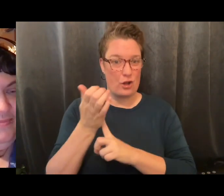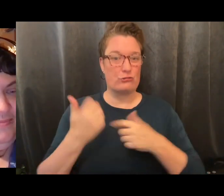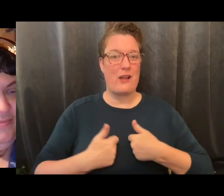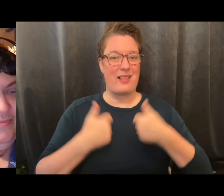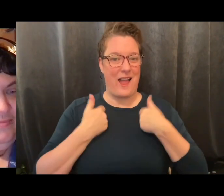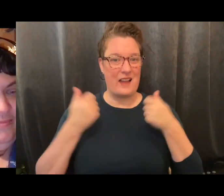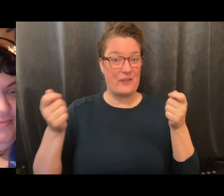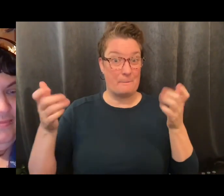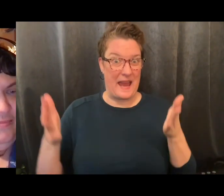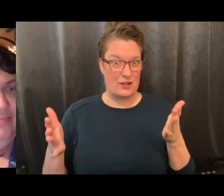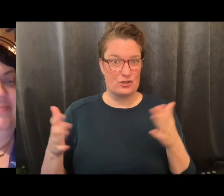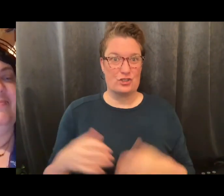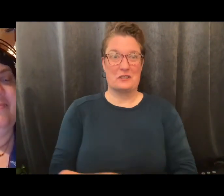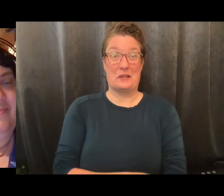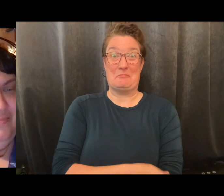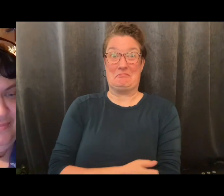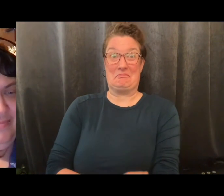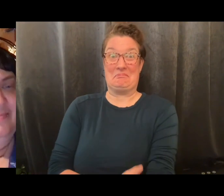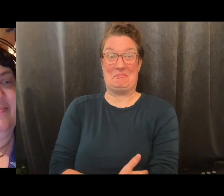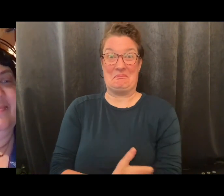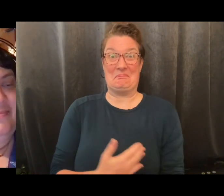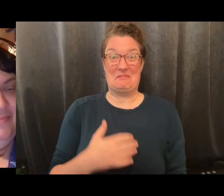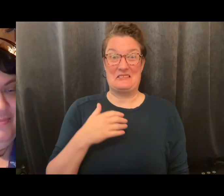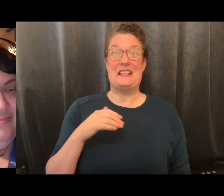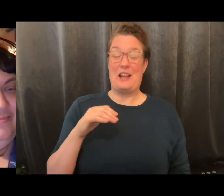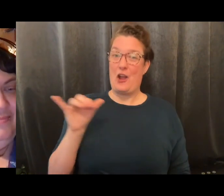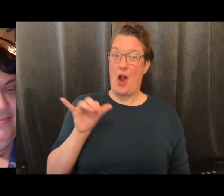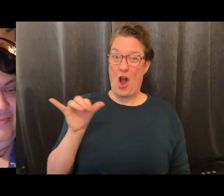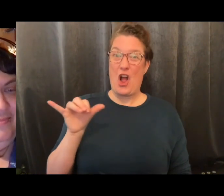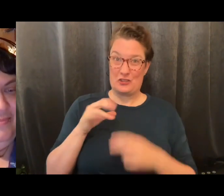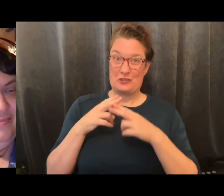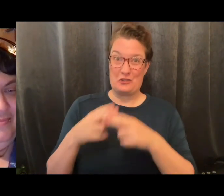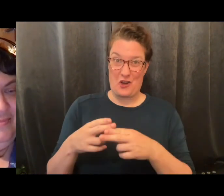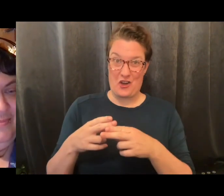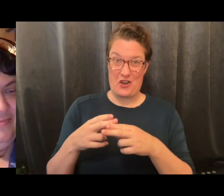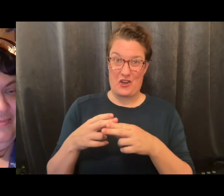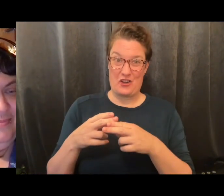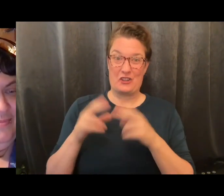Rebekah: Oh, yes. Melissa: Otherwise known as also Spirit and Cultural Organizing